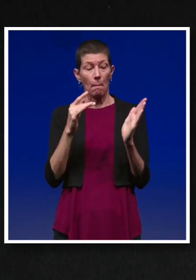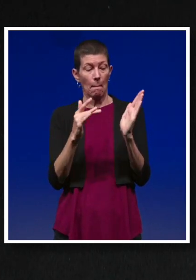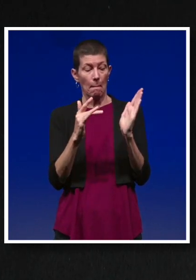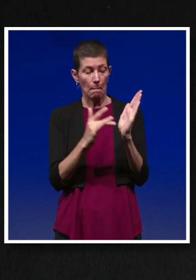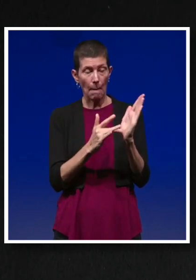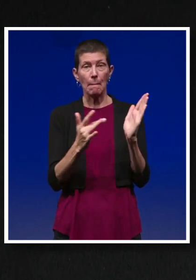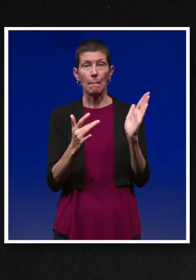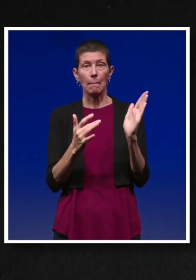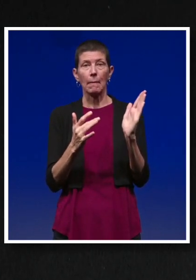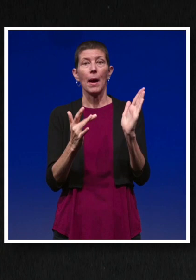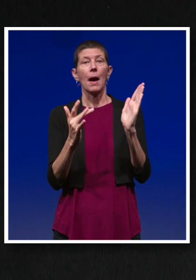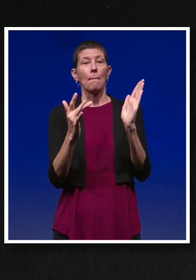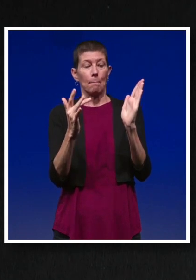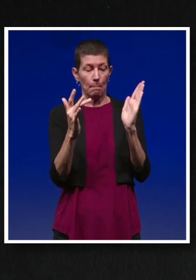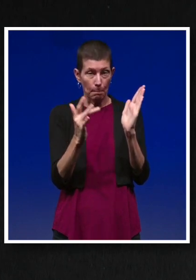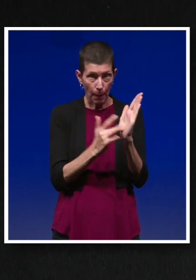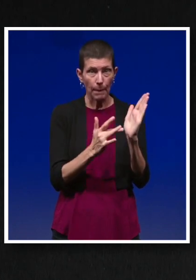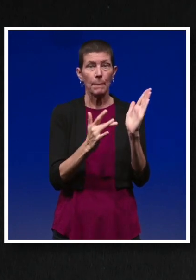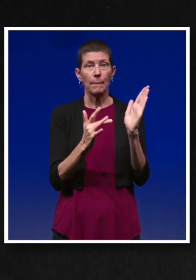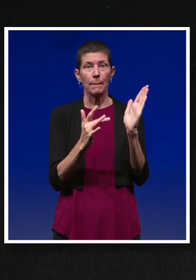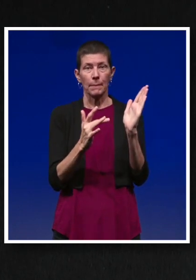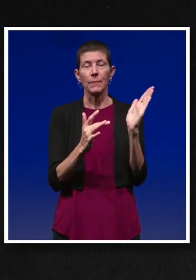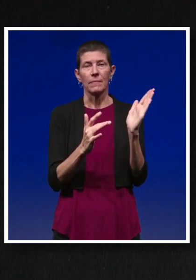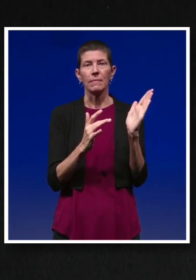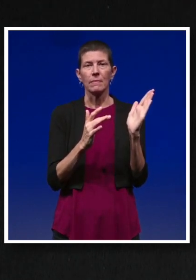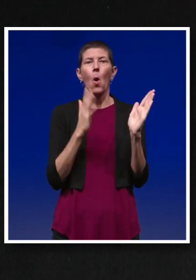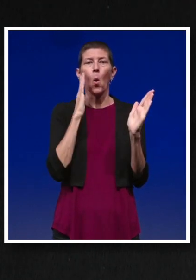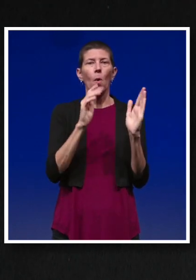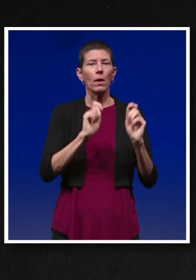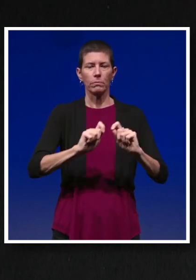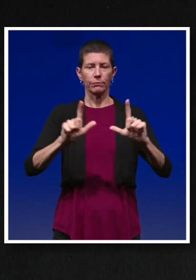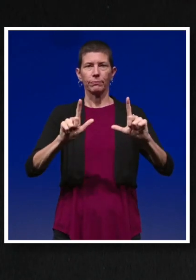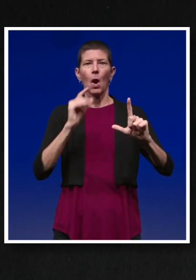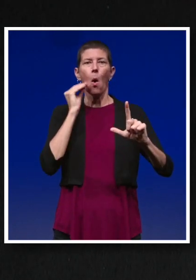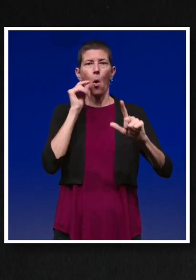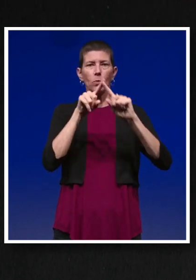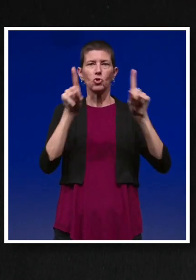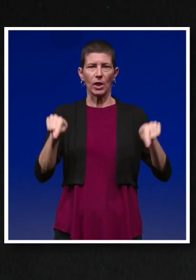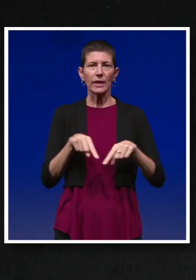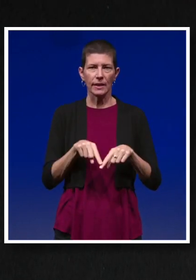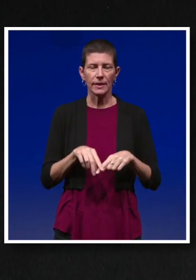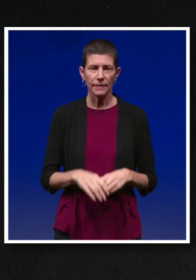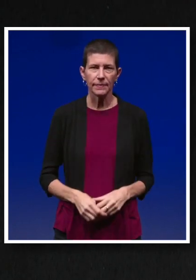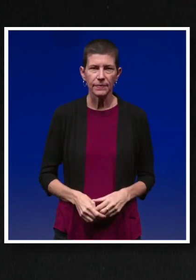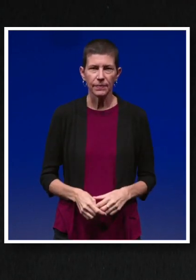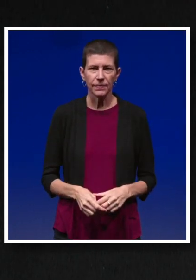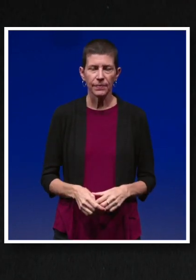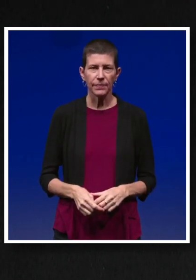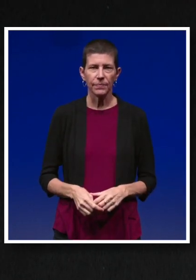one press of the home button and then a second press of the home button will always take you back to the home screen.